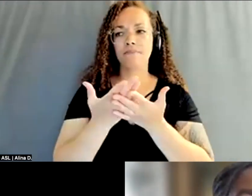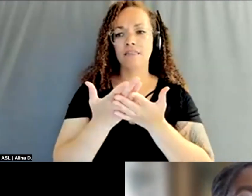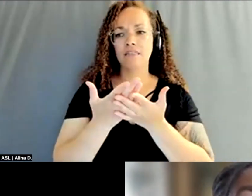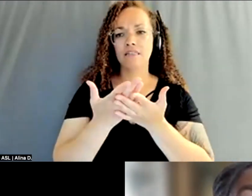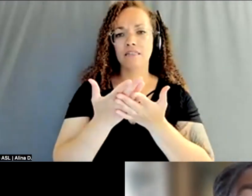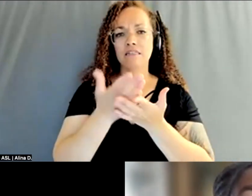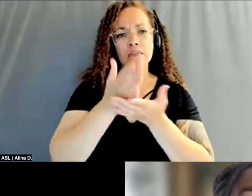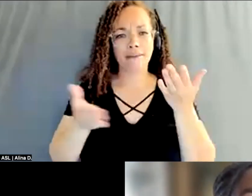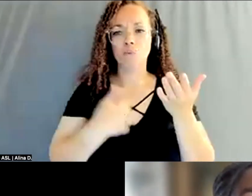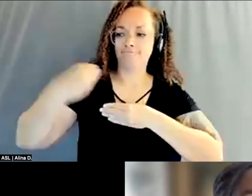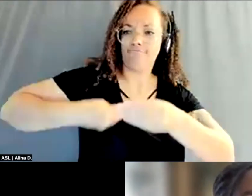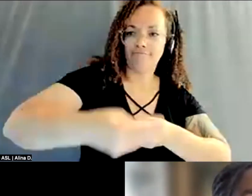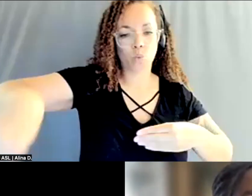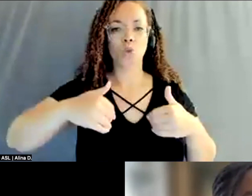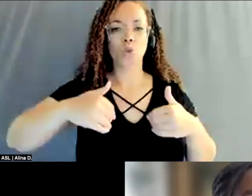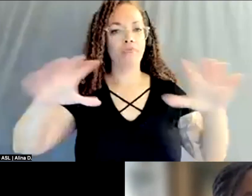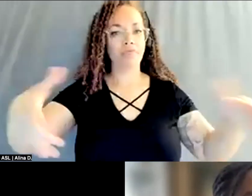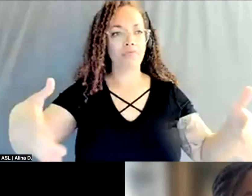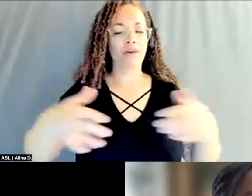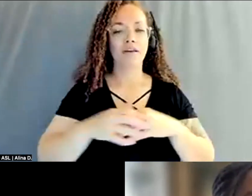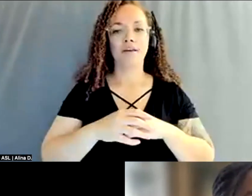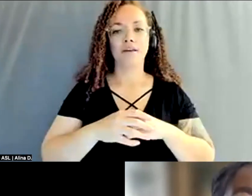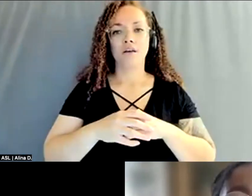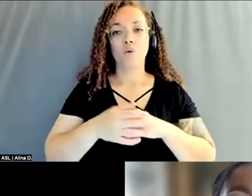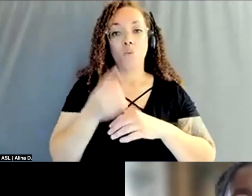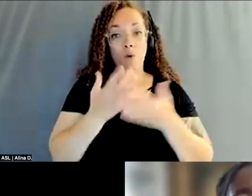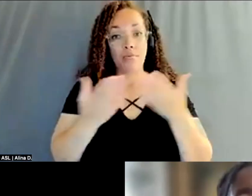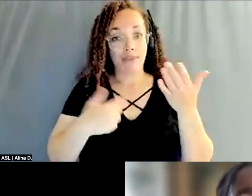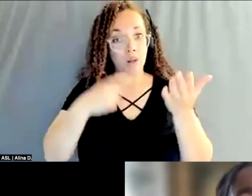um, one thing that I've noticed, especially with a lot of the youth that I work with is a lot of them